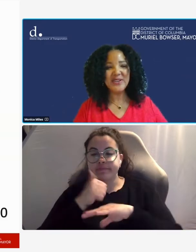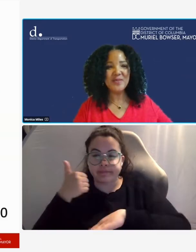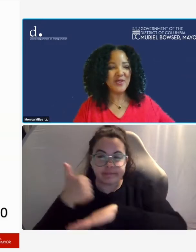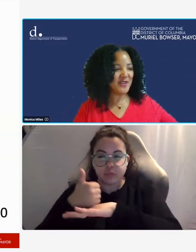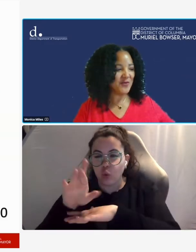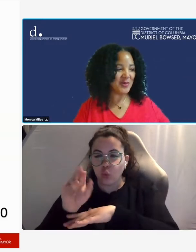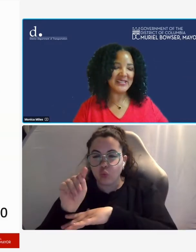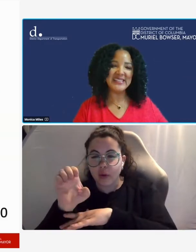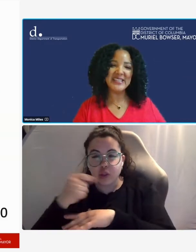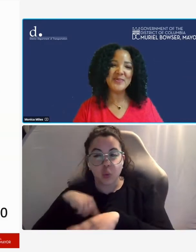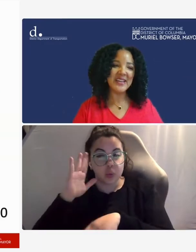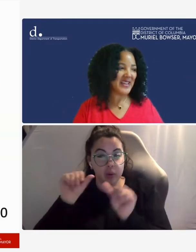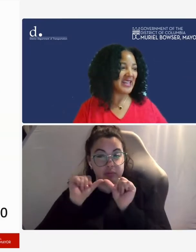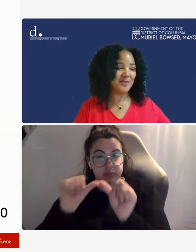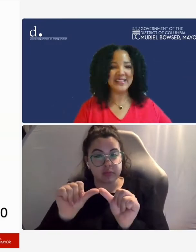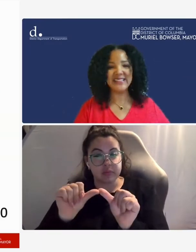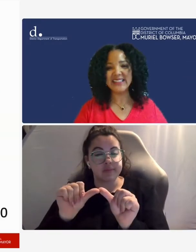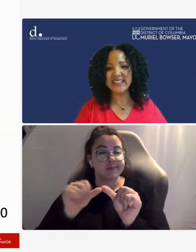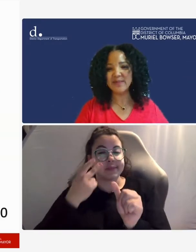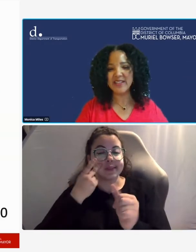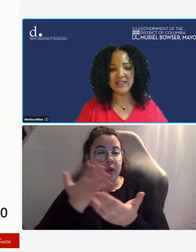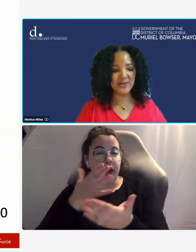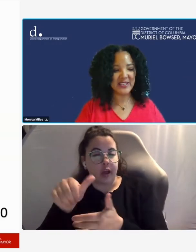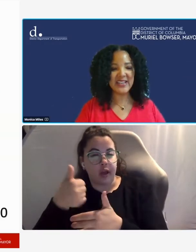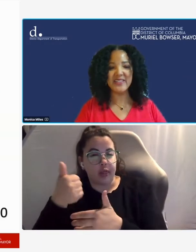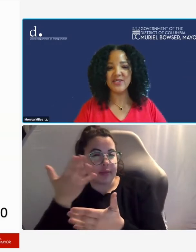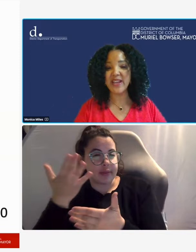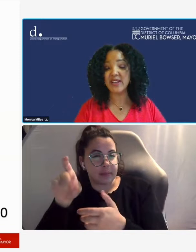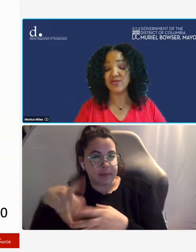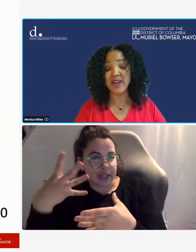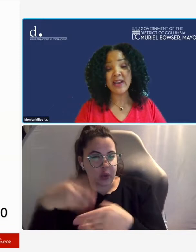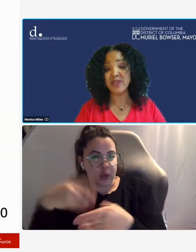moving forward to see what other elements need to be included in this rate because right now we just